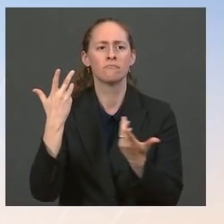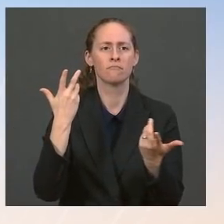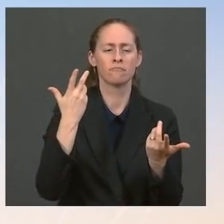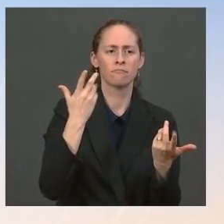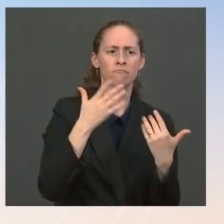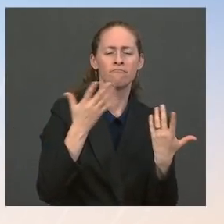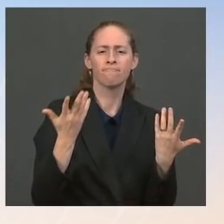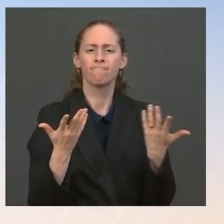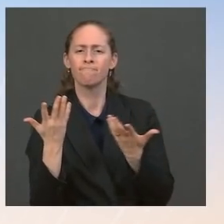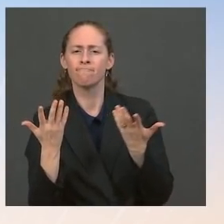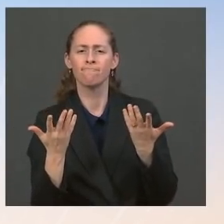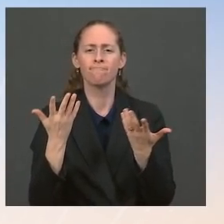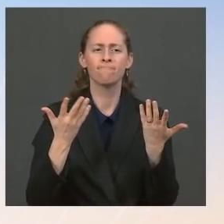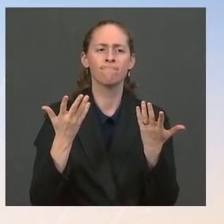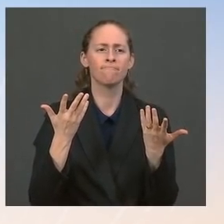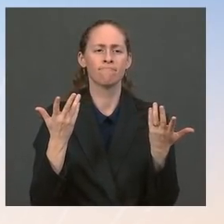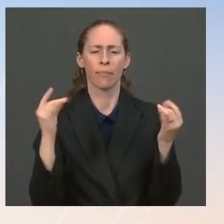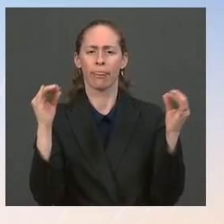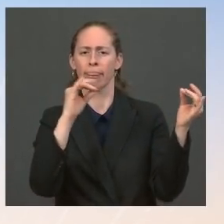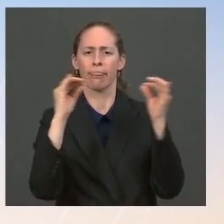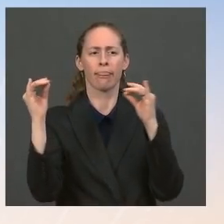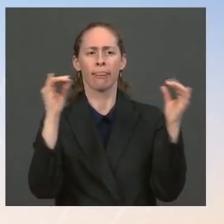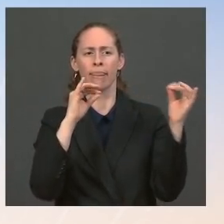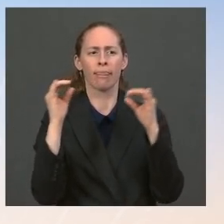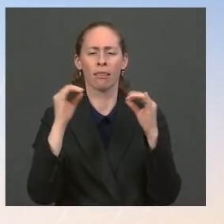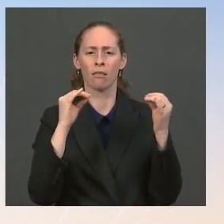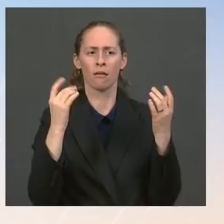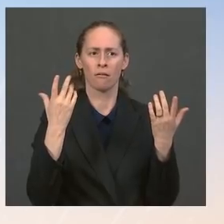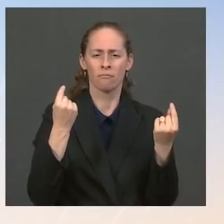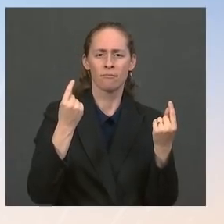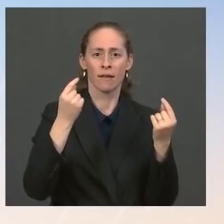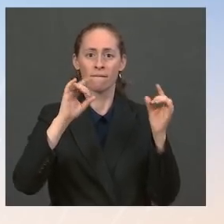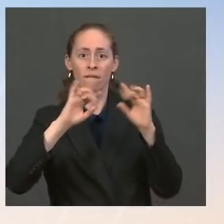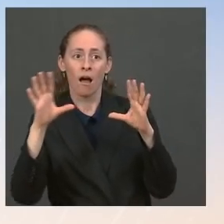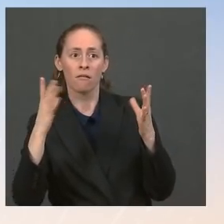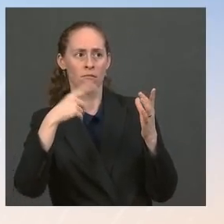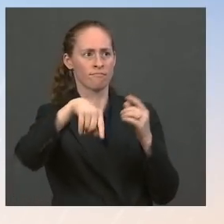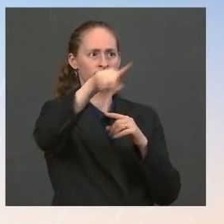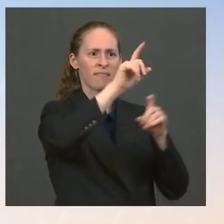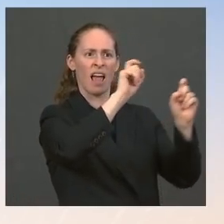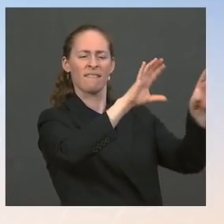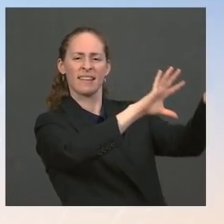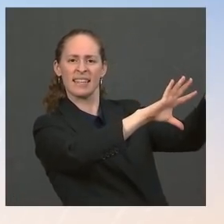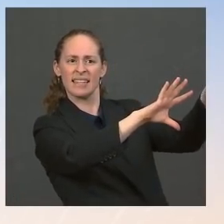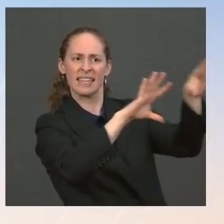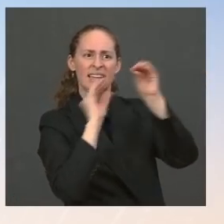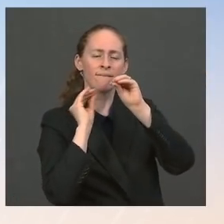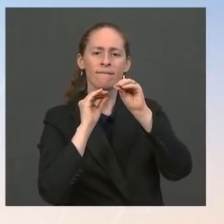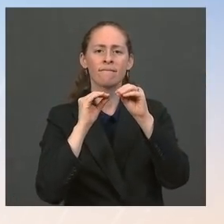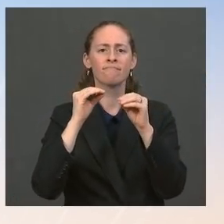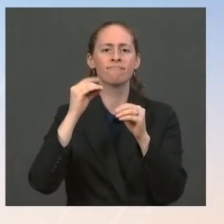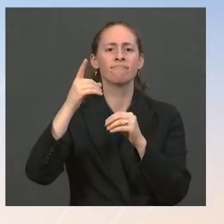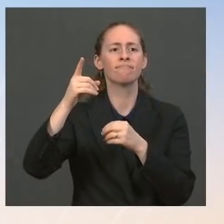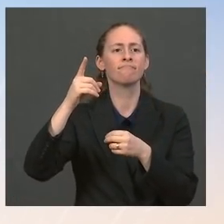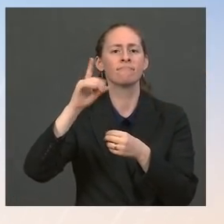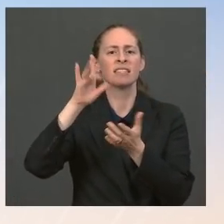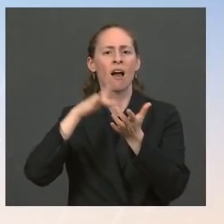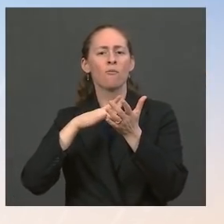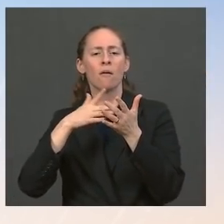have been talking about the violence that people have been fleeing in Central America and South America.